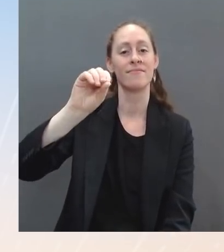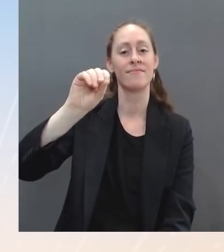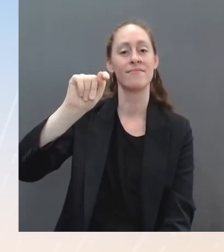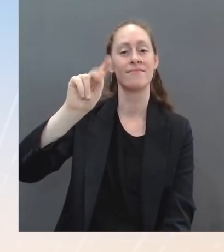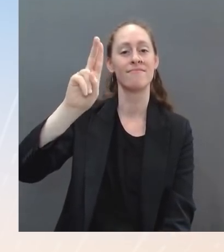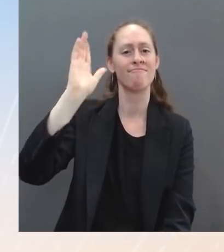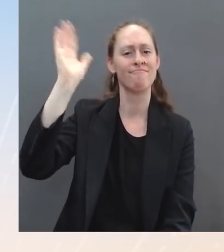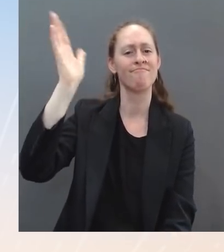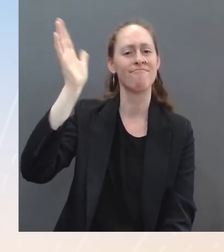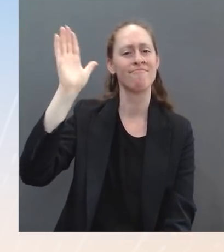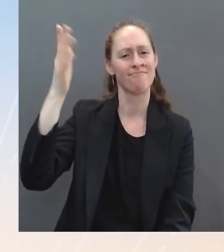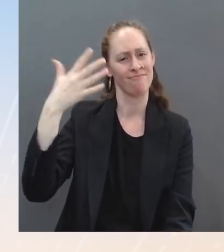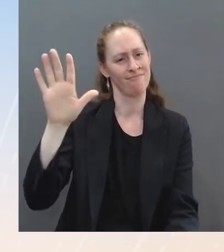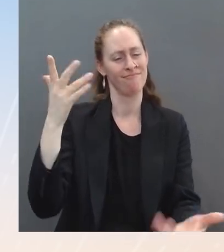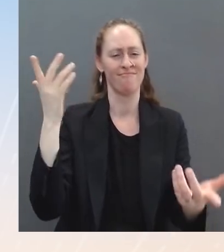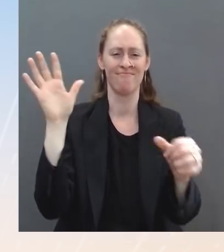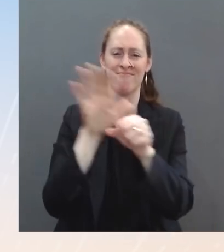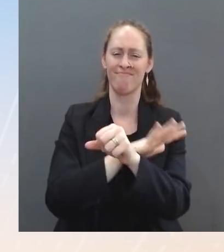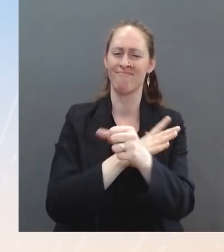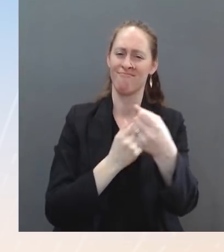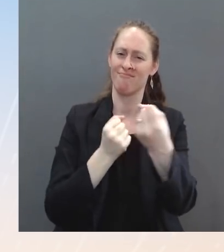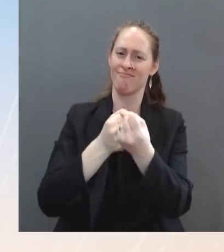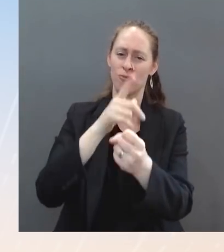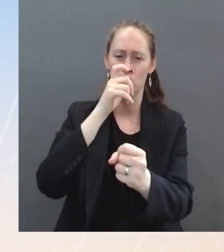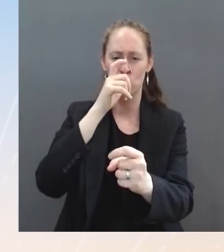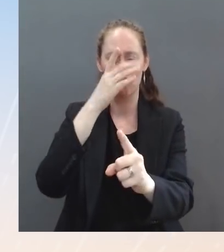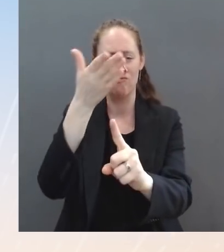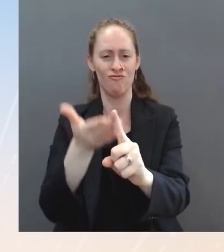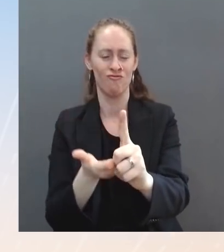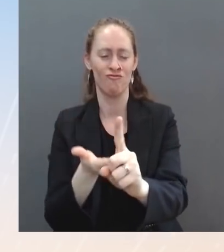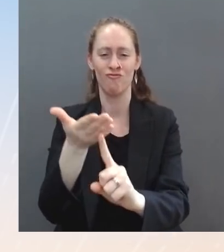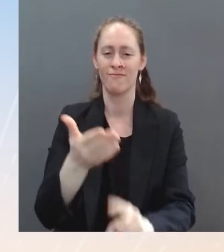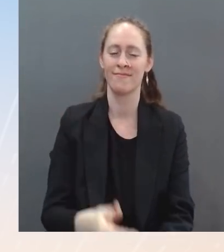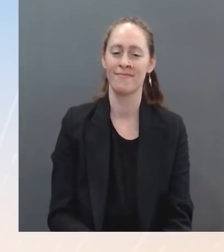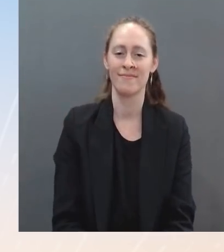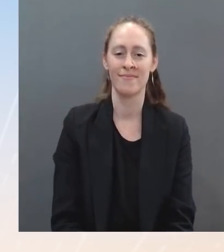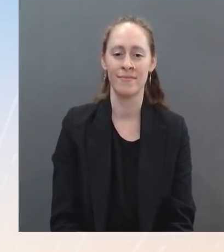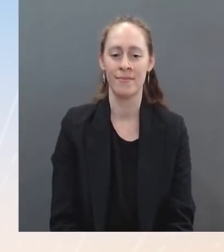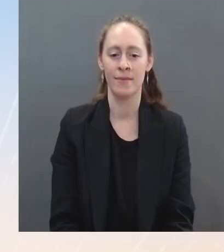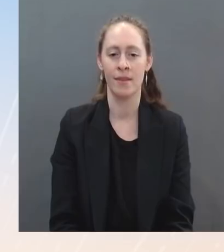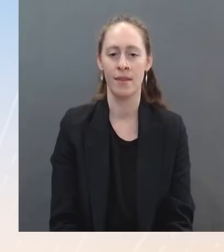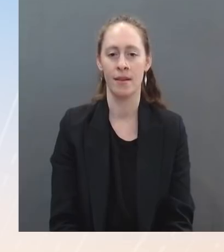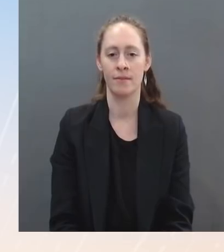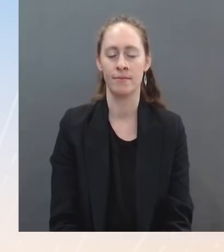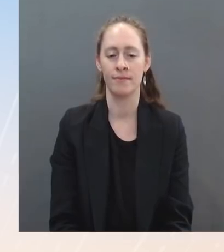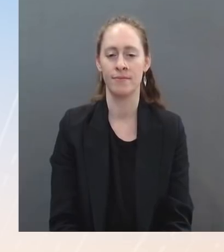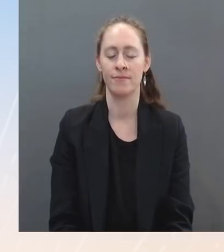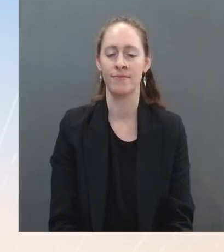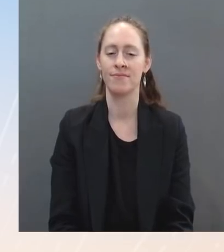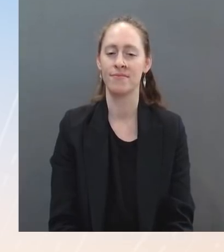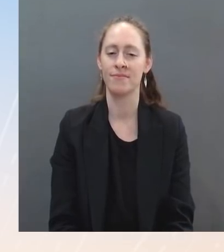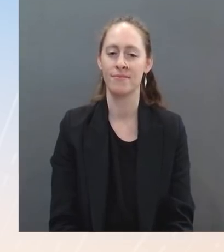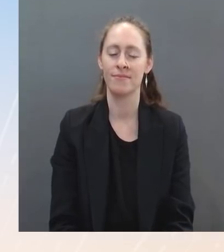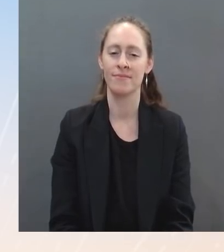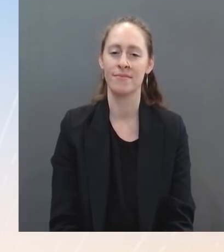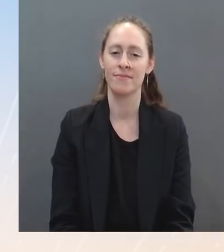of César Estrada Chávez -- a champion for social justice, an advocate for farmworkers and working people who build and sustain our nation;